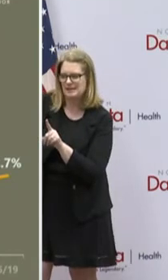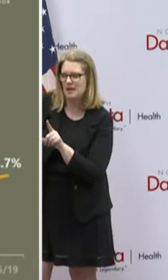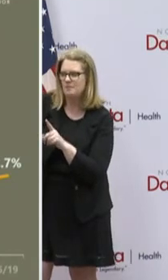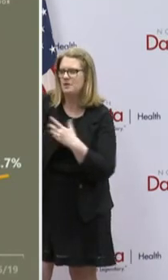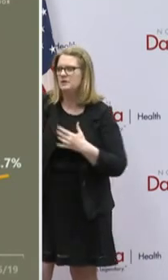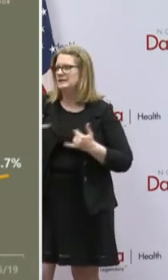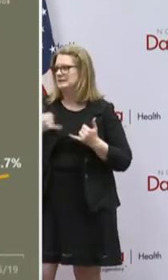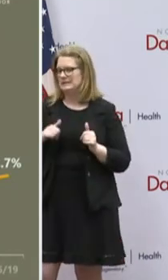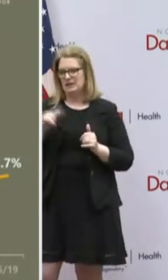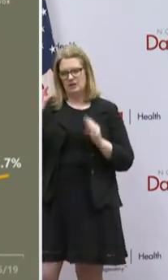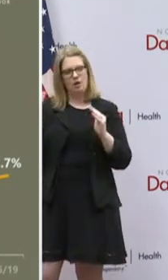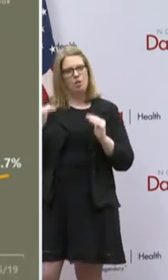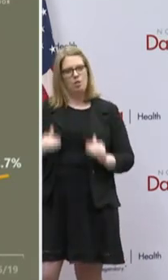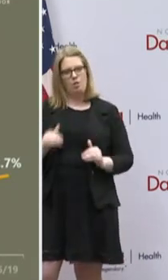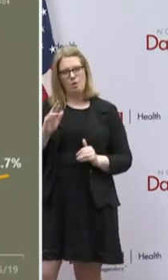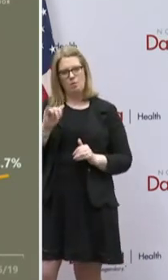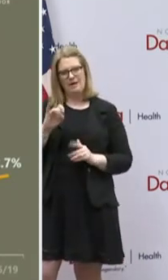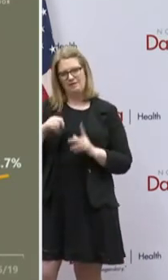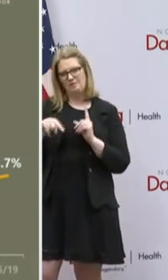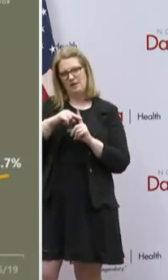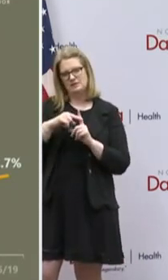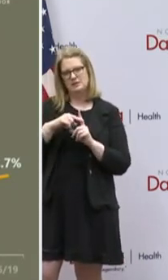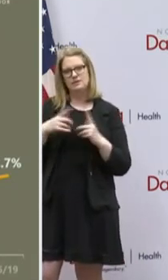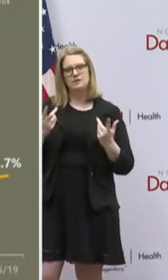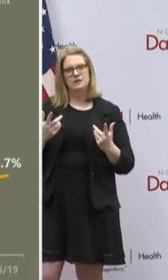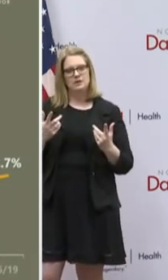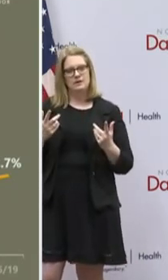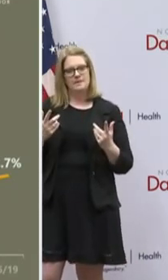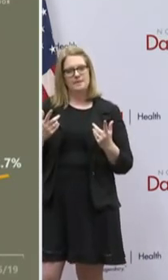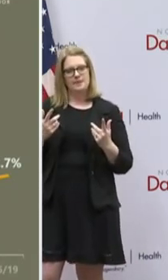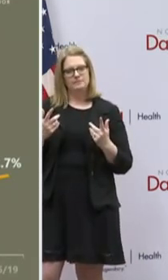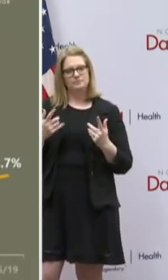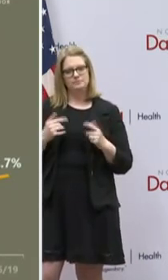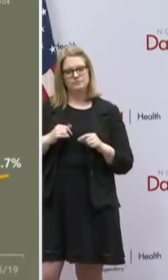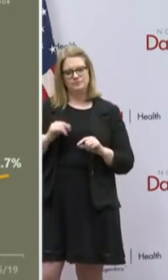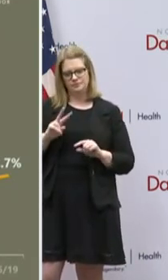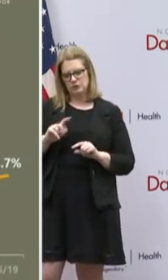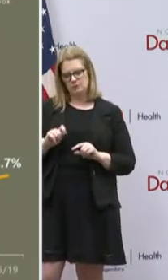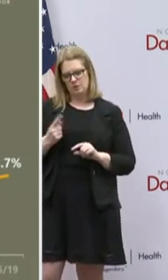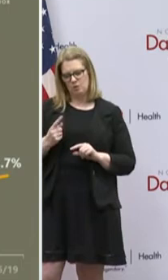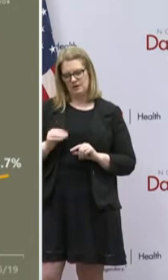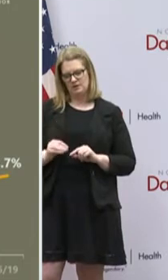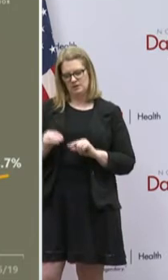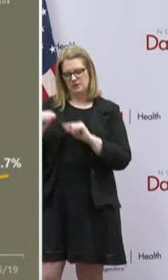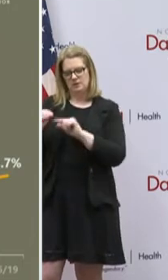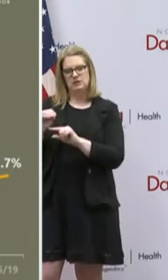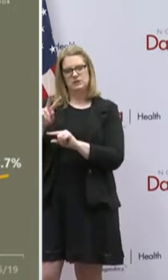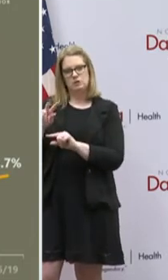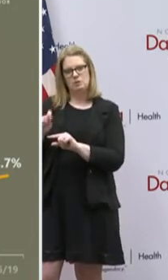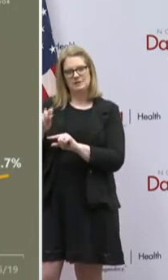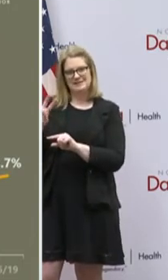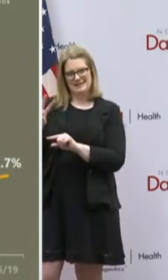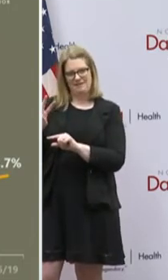HAVE BEEN POSITIVE, WE CONTINUE TO SEE A VERY LOW RATE OF POSITIVES OVER THE LAST 14 DAYS,